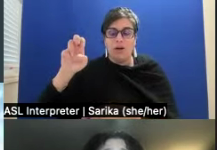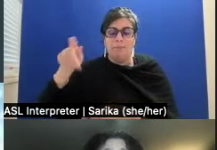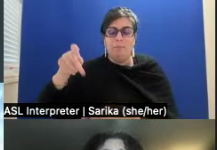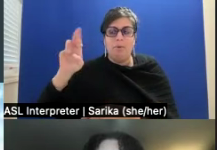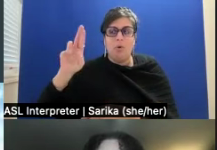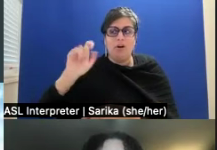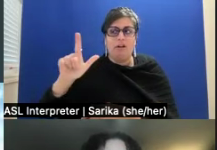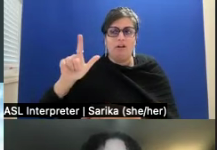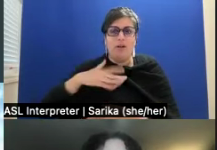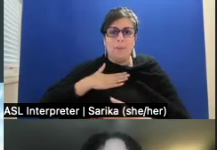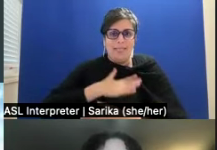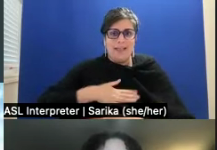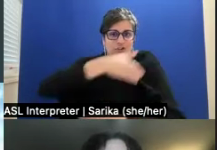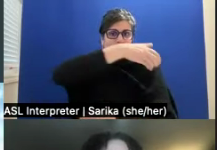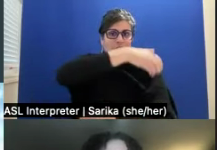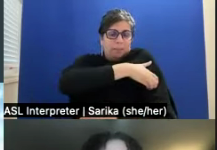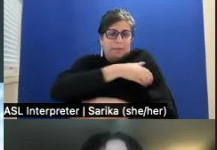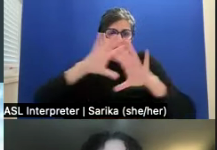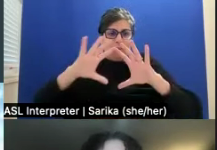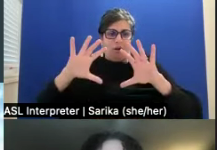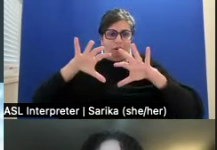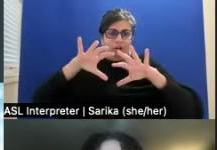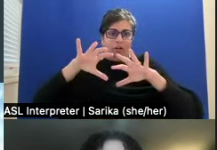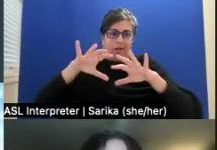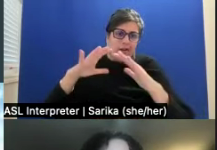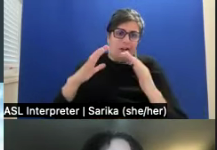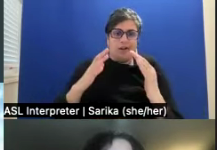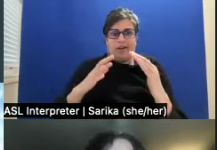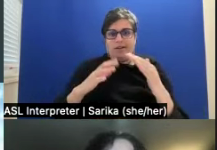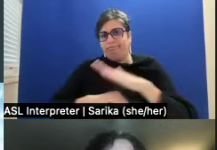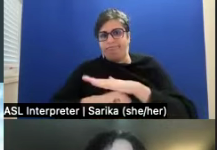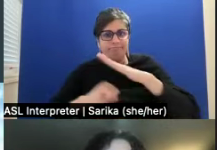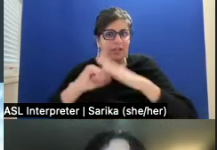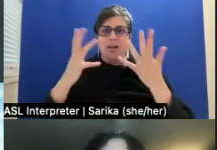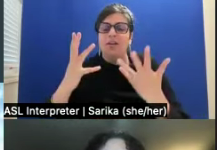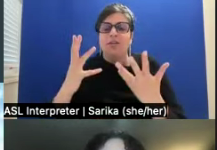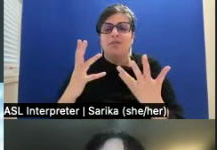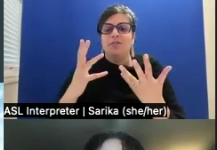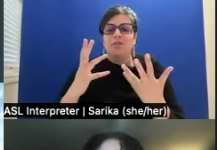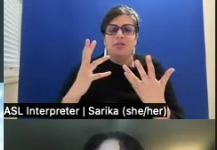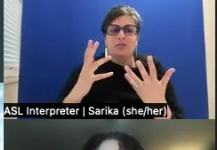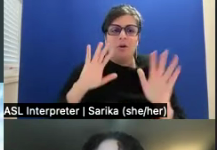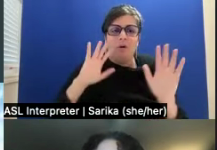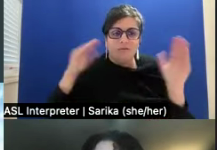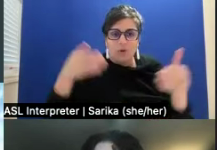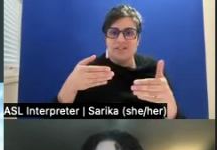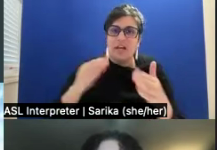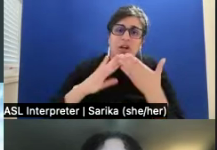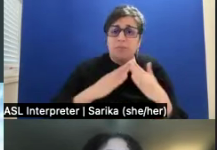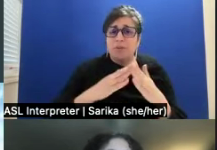various West Side communities, young folks, seniors, adults,